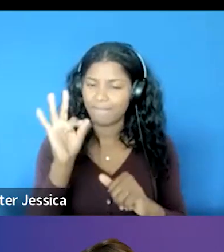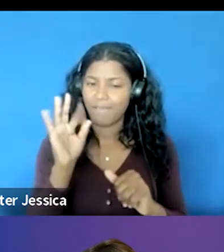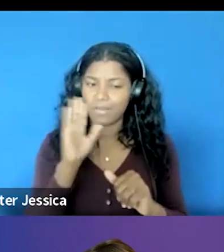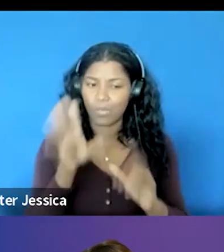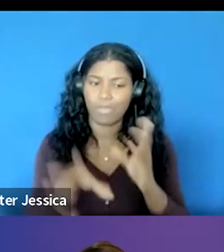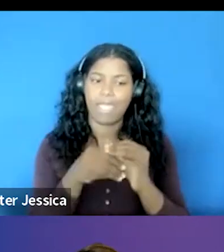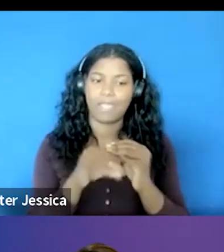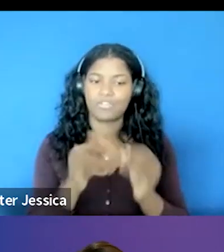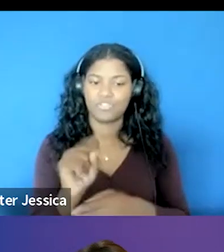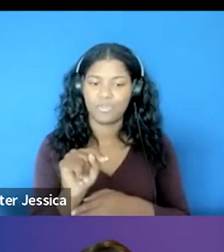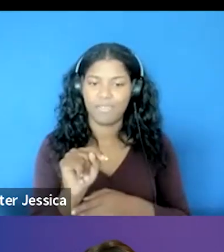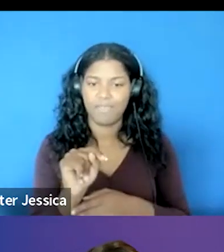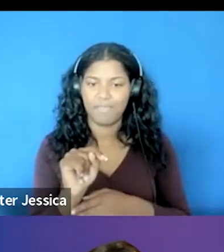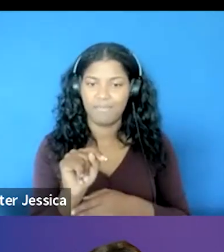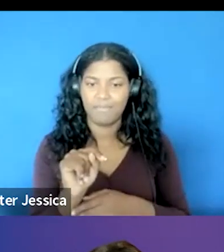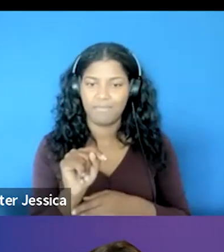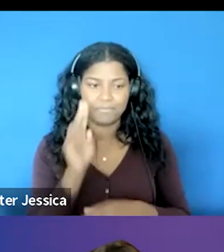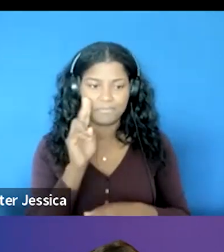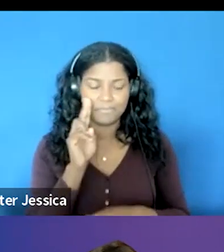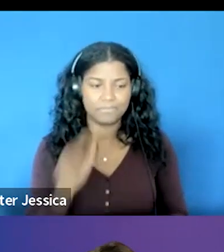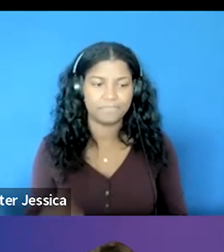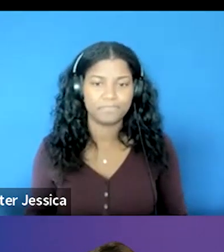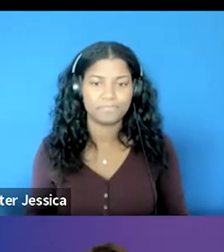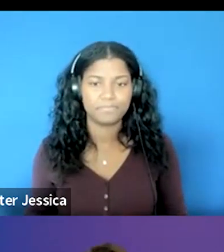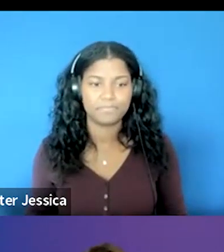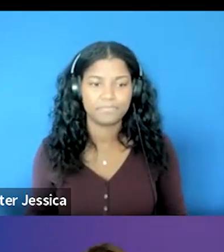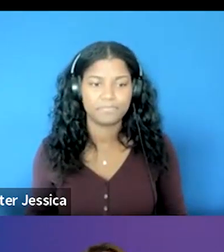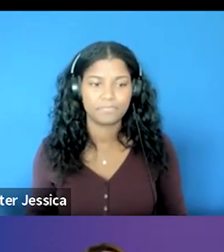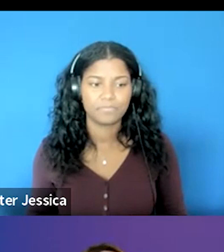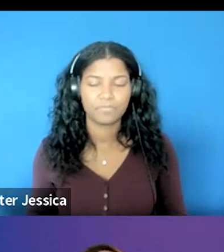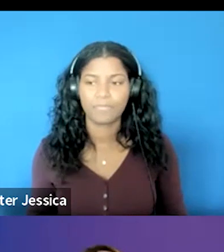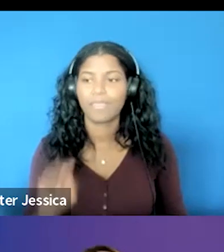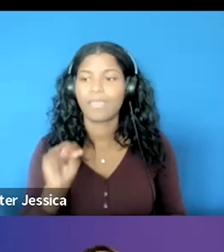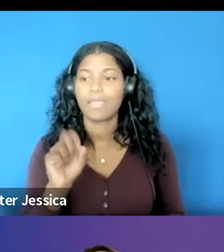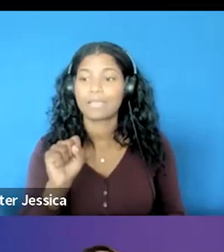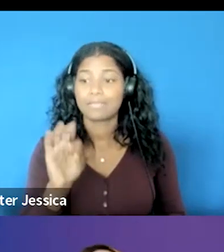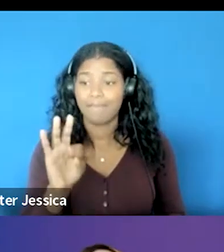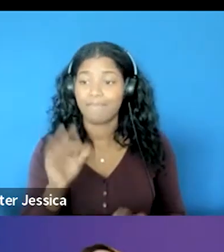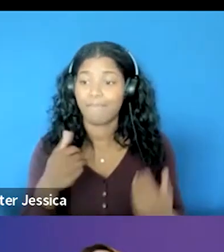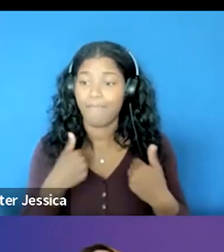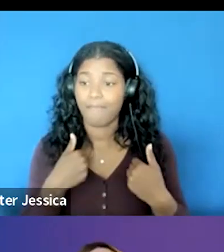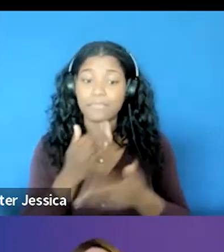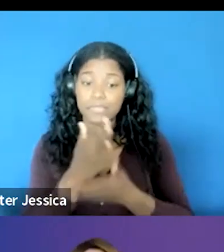in the chat, if we go for a few more minutes. Manju Hingorani: My other thing is that NSF actually has some video resources